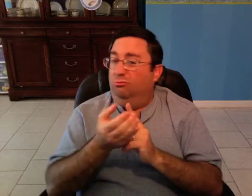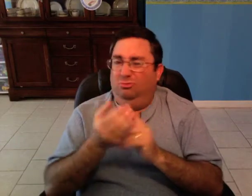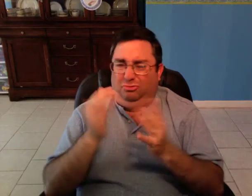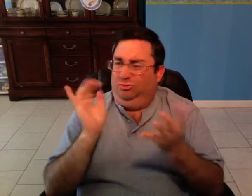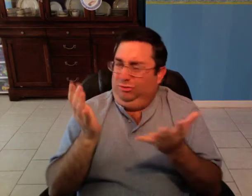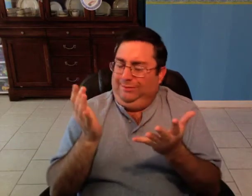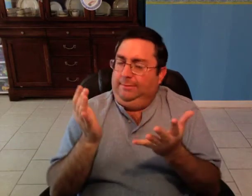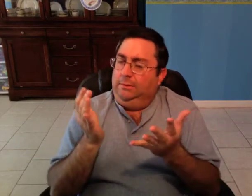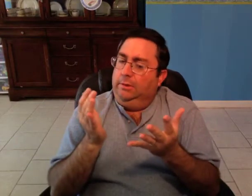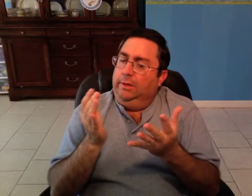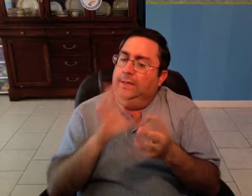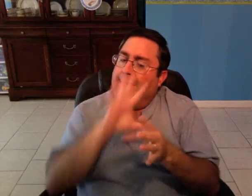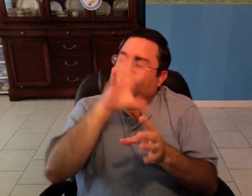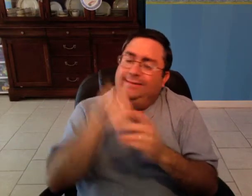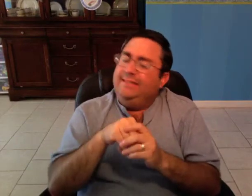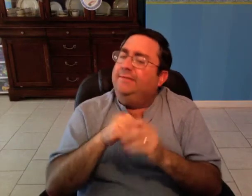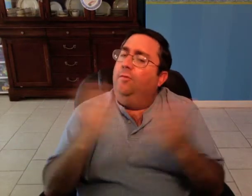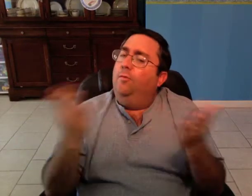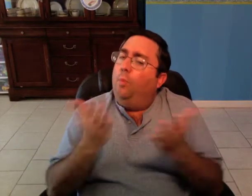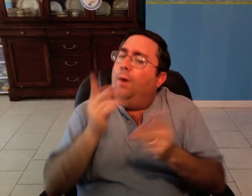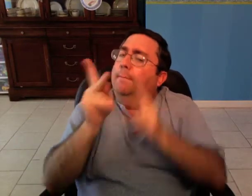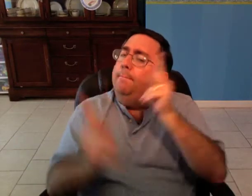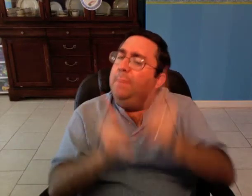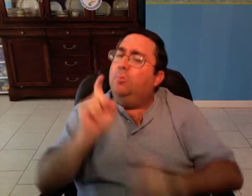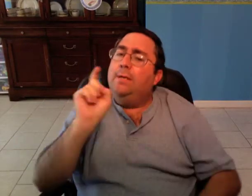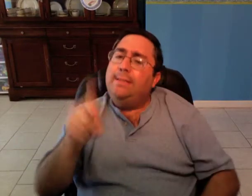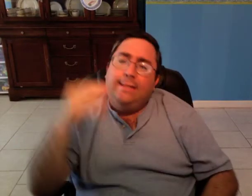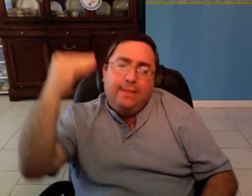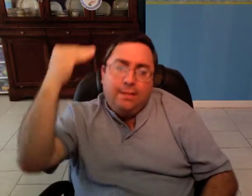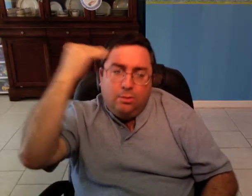That means that culture consists of what people "need to know"